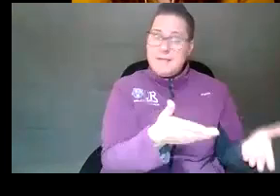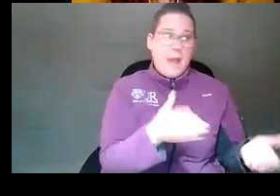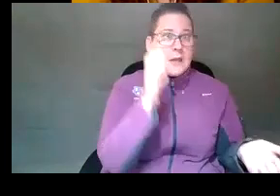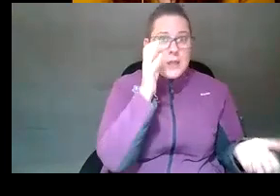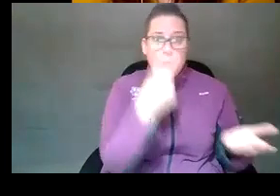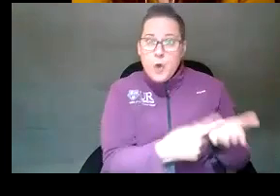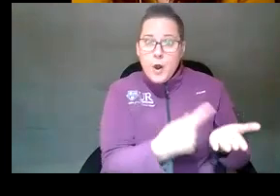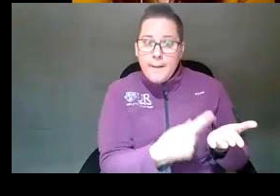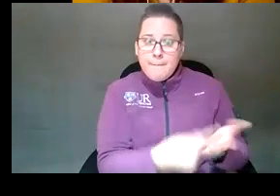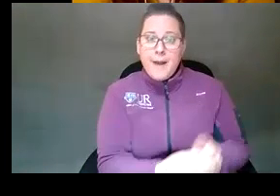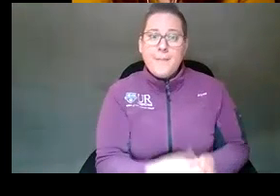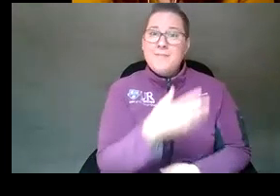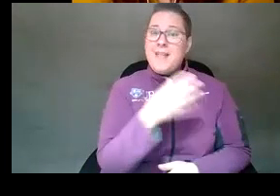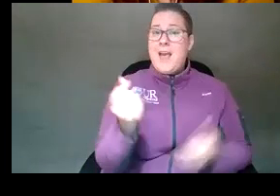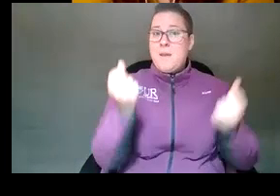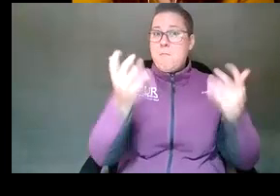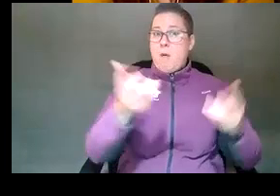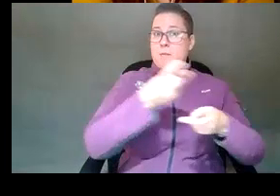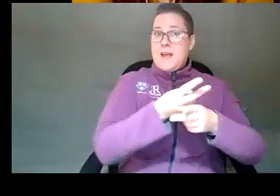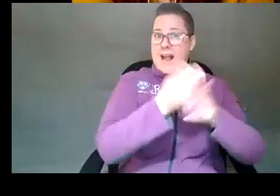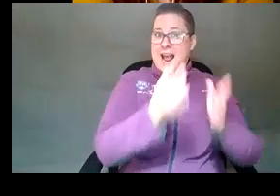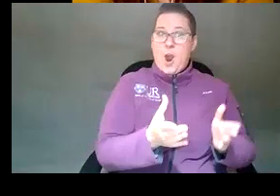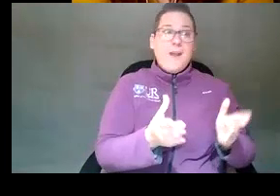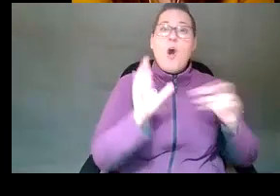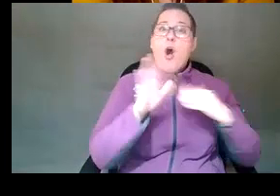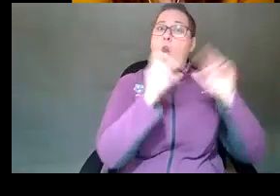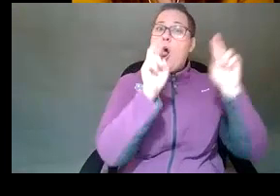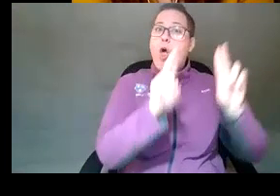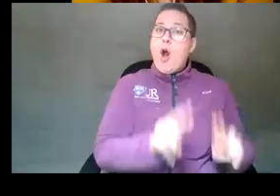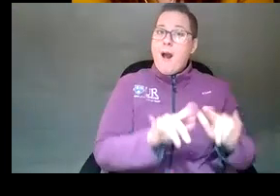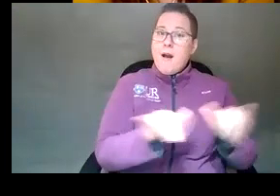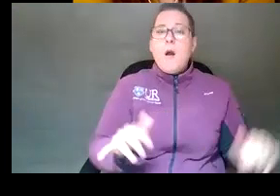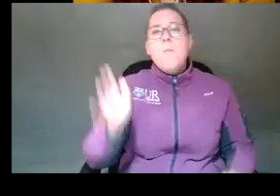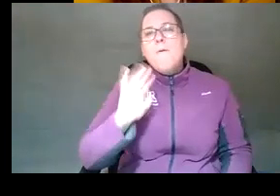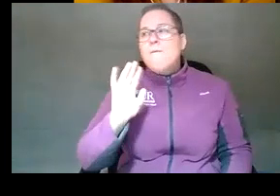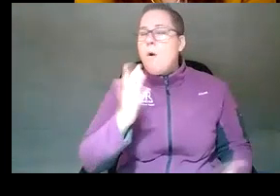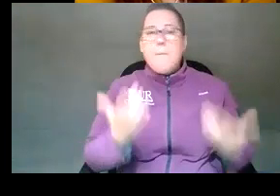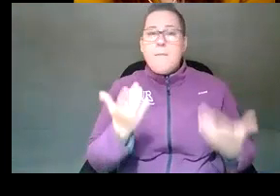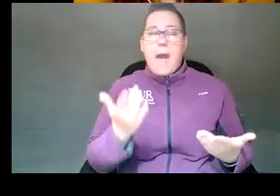that multiple caregivers may be able to log on so before if a caregiver was working or needed